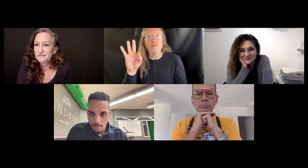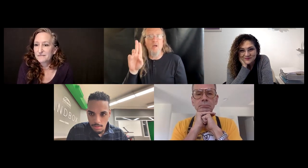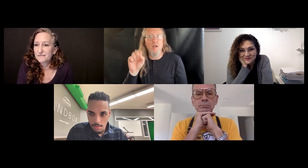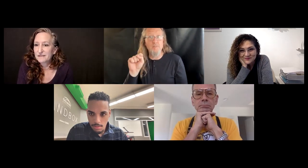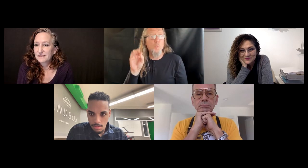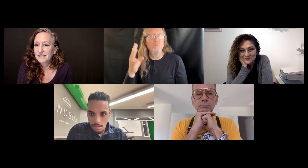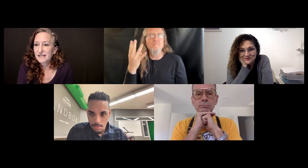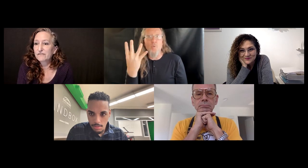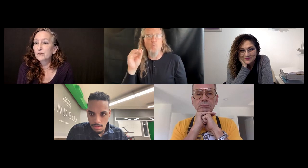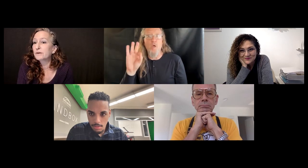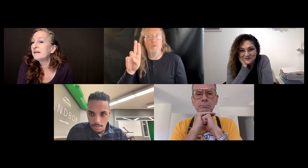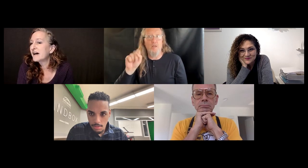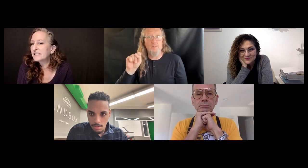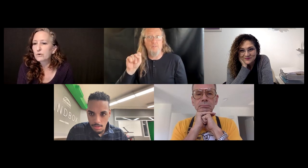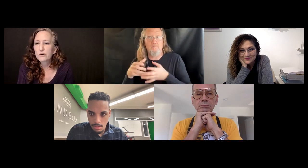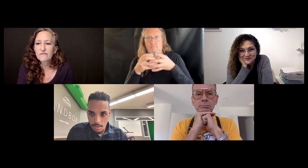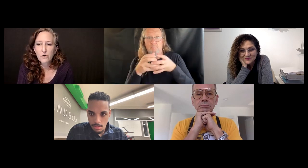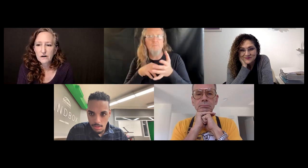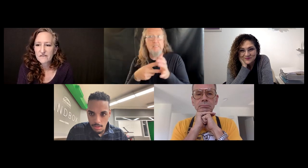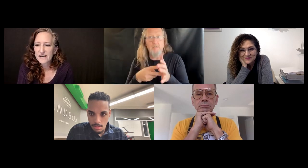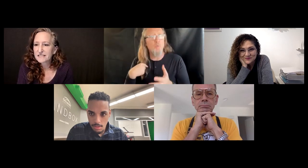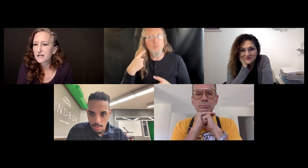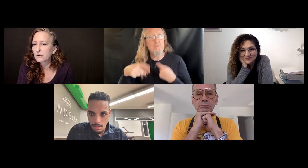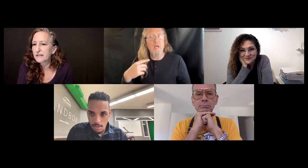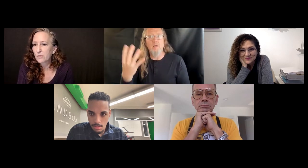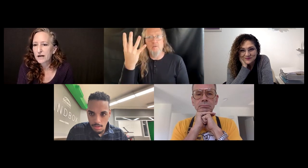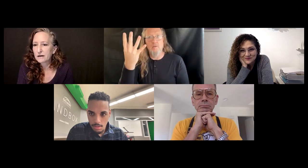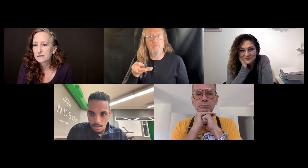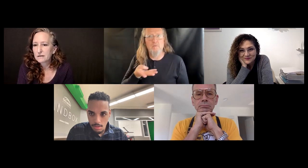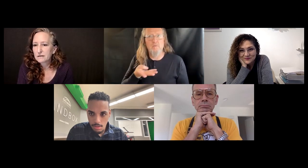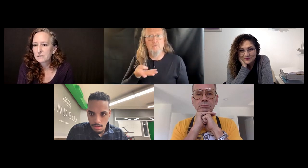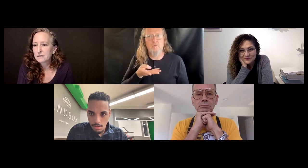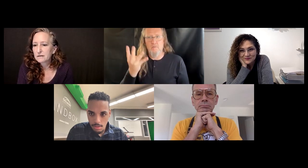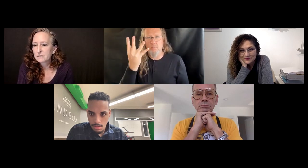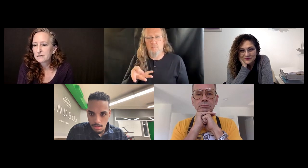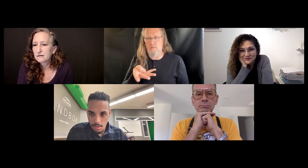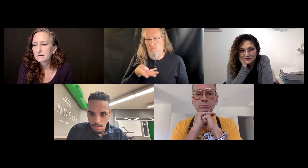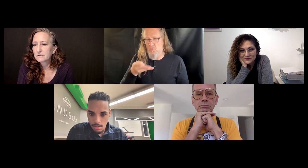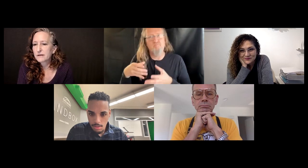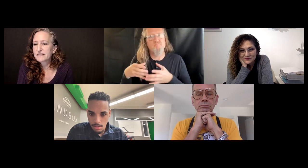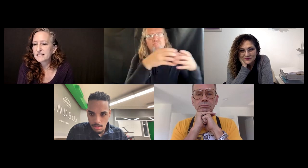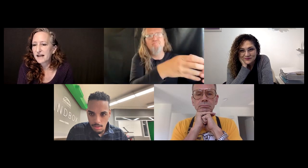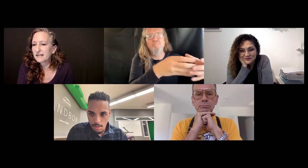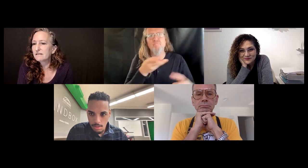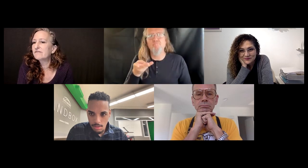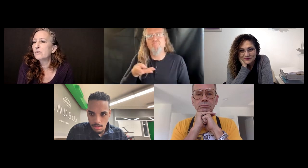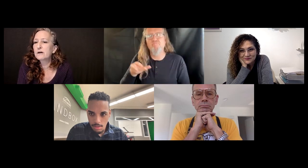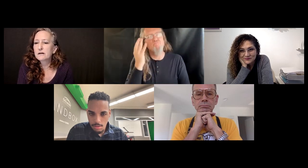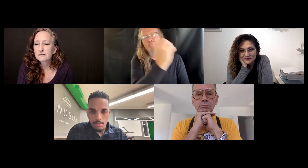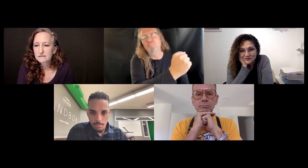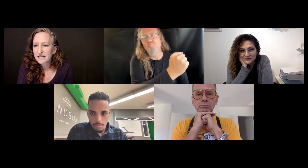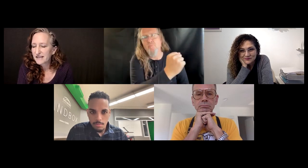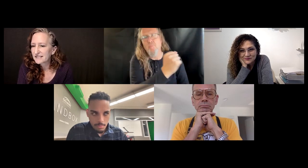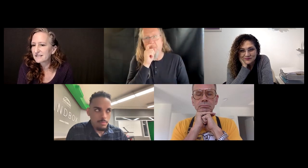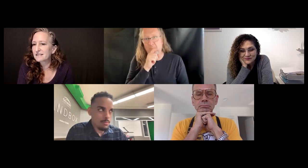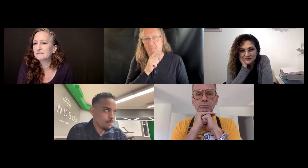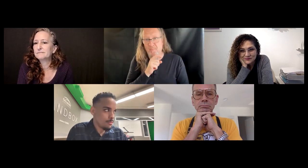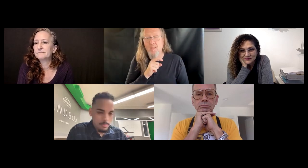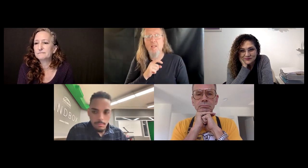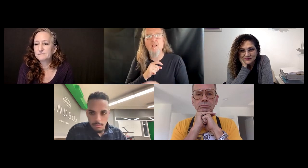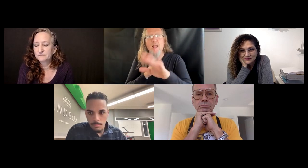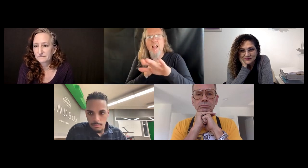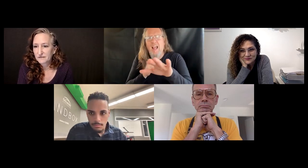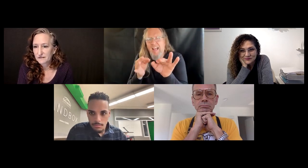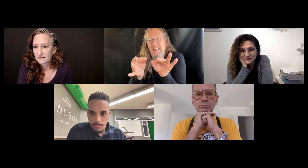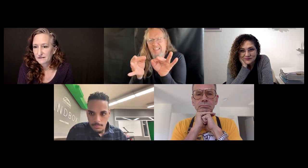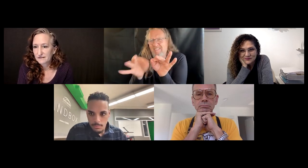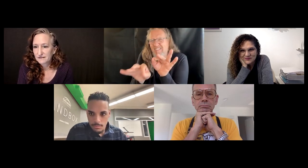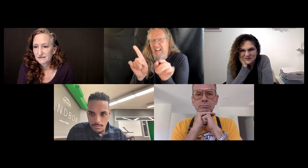If 3 of us or 4 of us go somewhere, we would sign, for like this